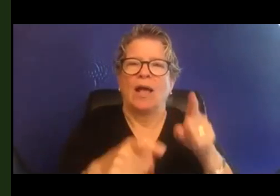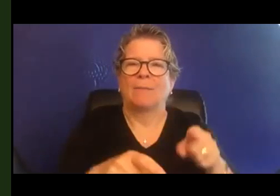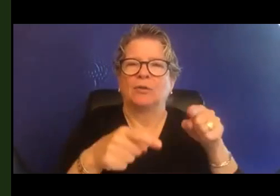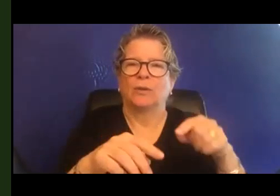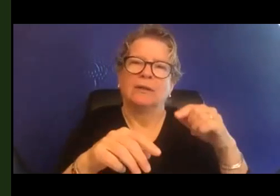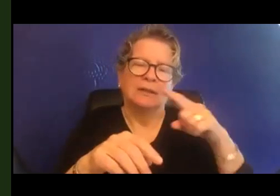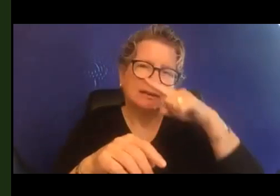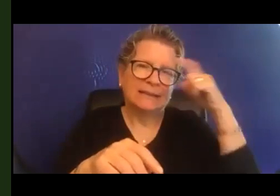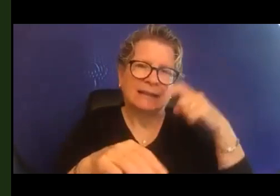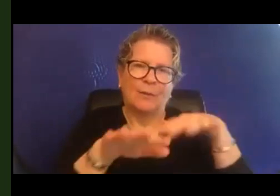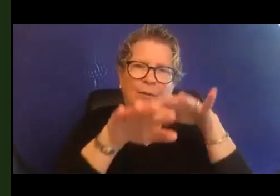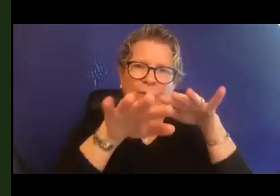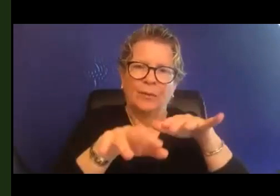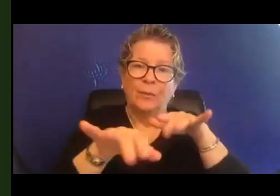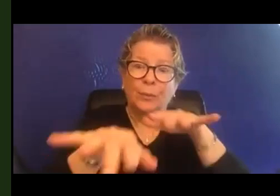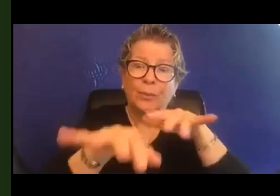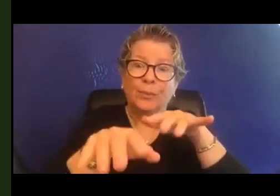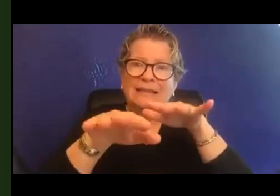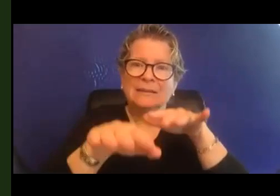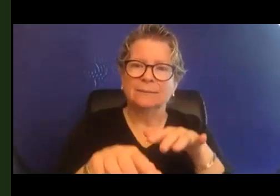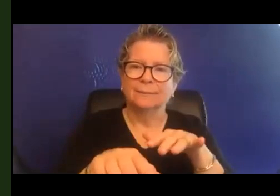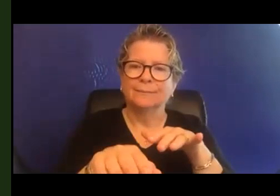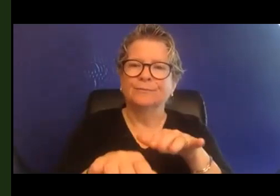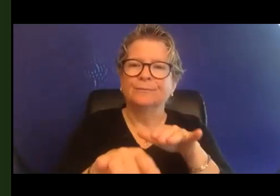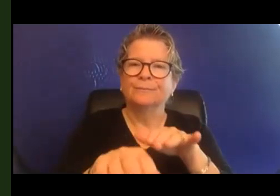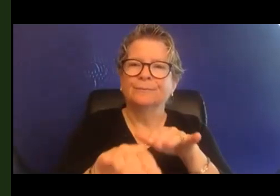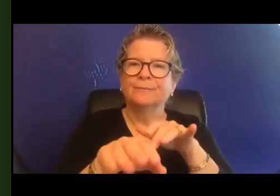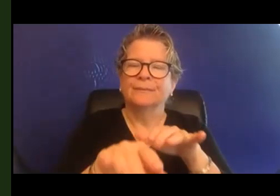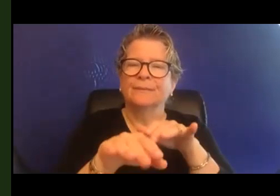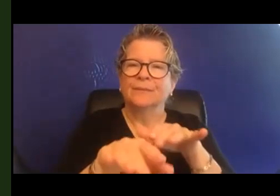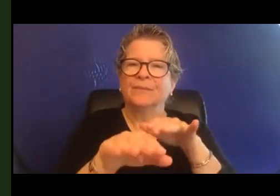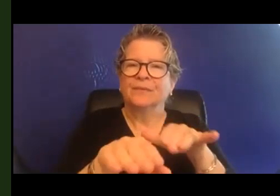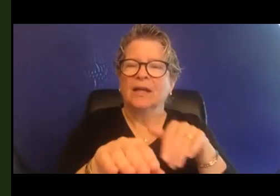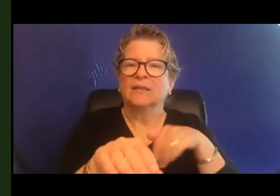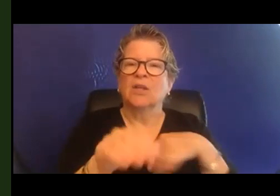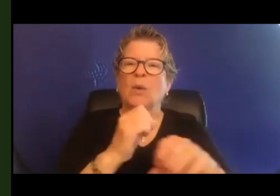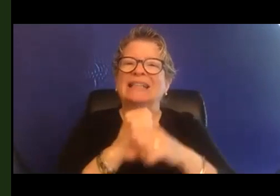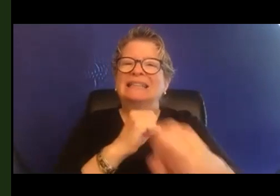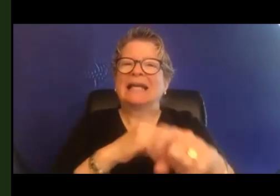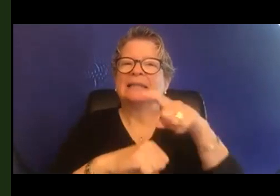That does affect the schedule, how the schedule fits together and extends it a little bit in this particular case.